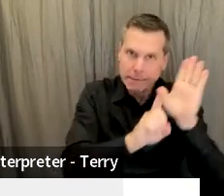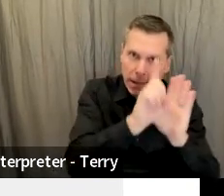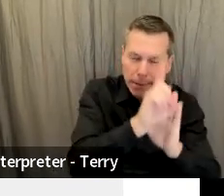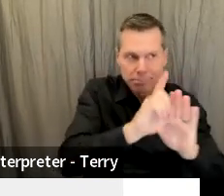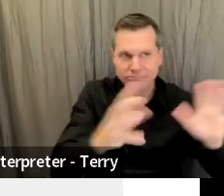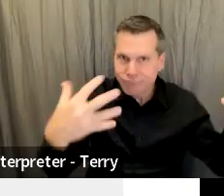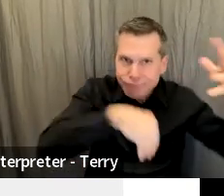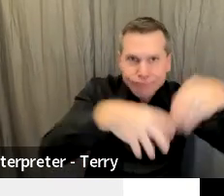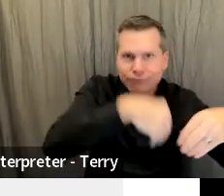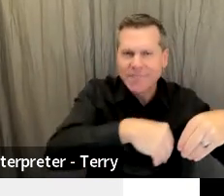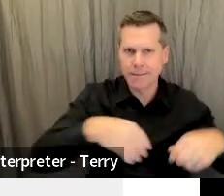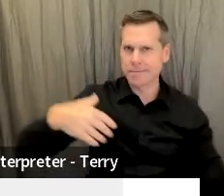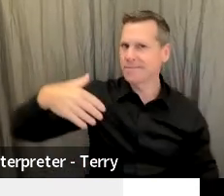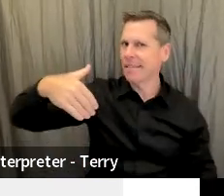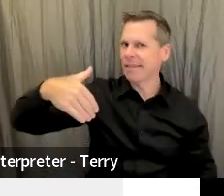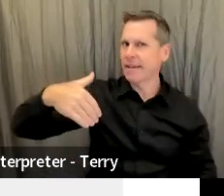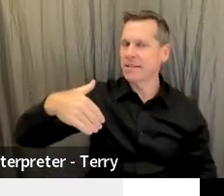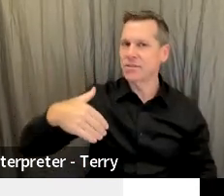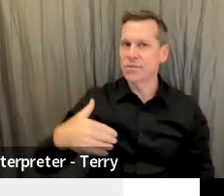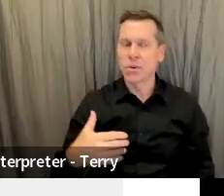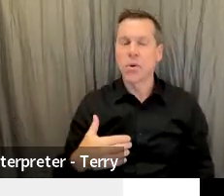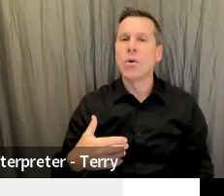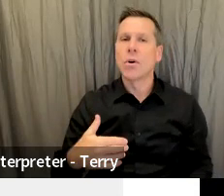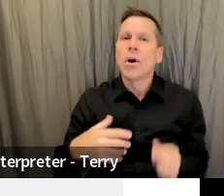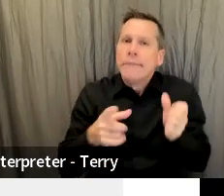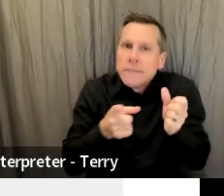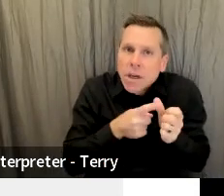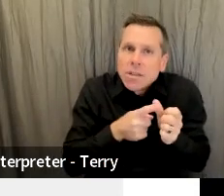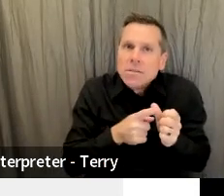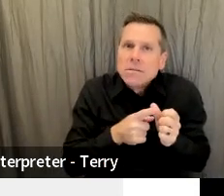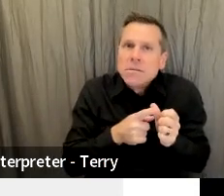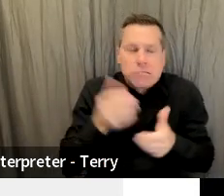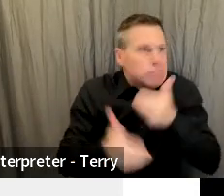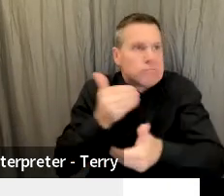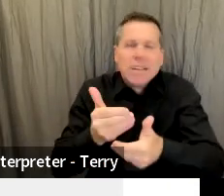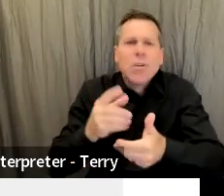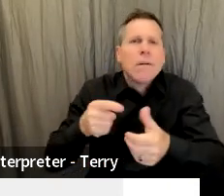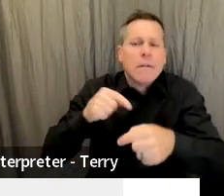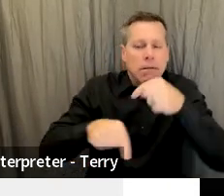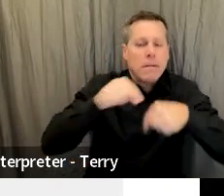it took us a little bit of time to kind of figure out the best way to get started.